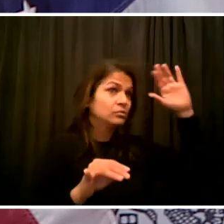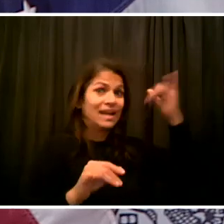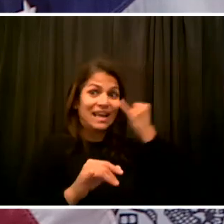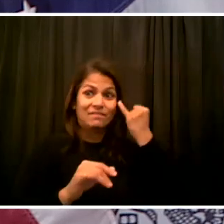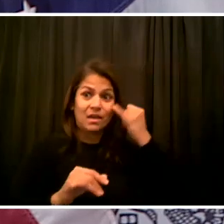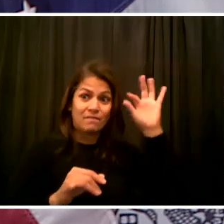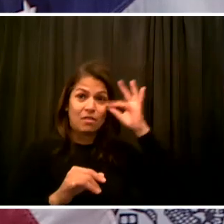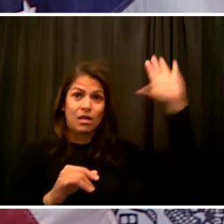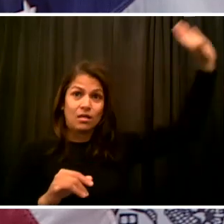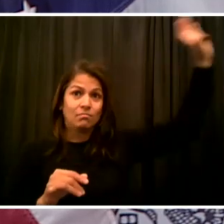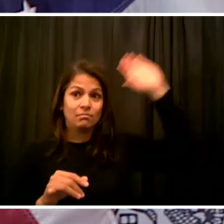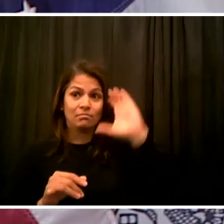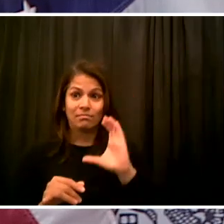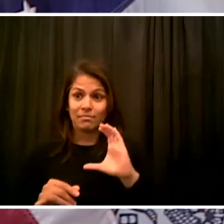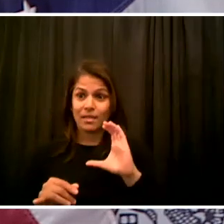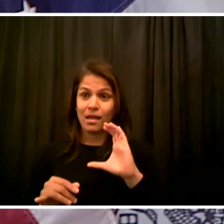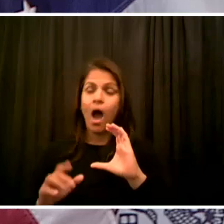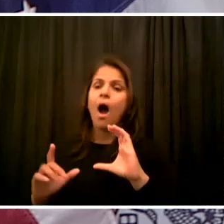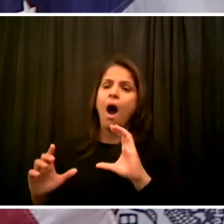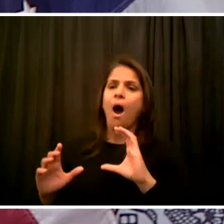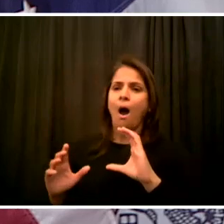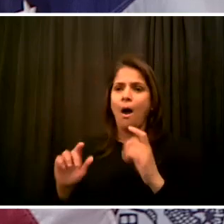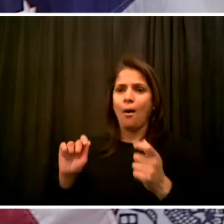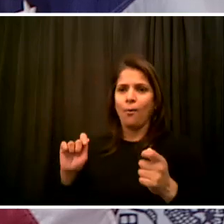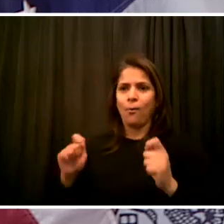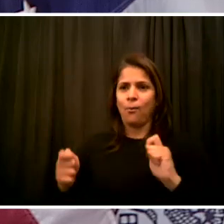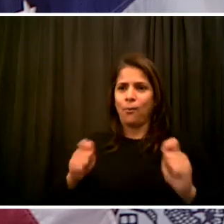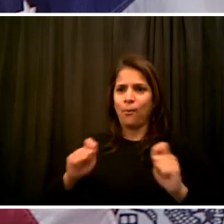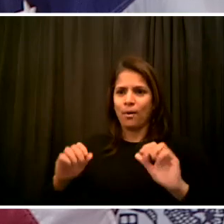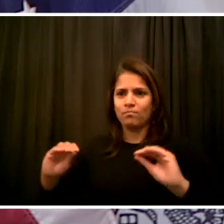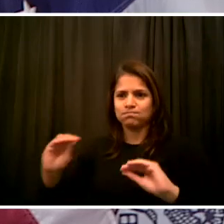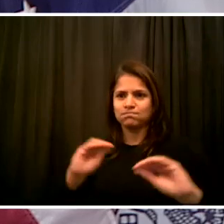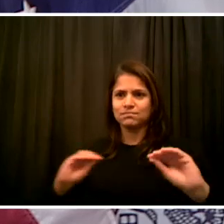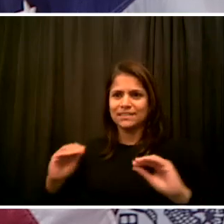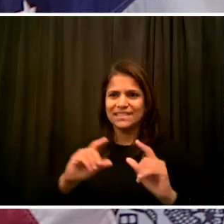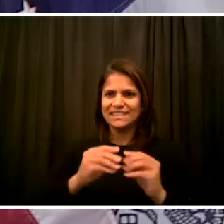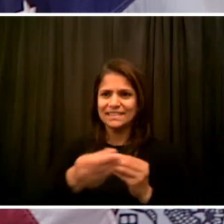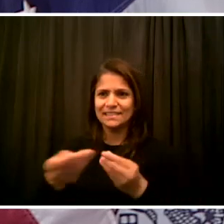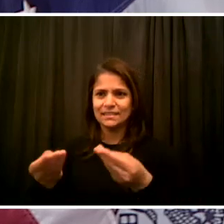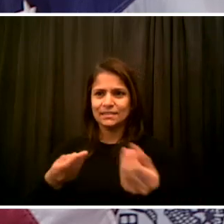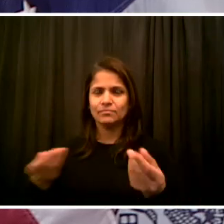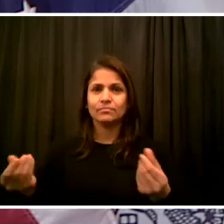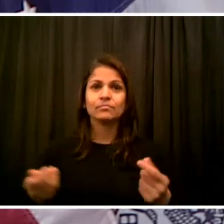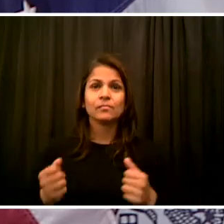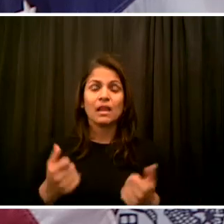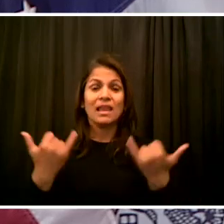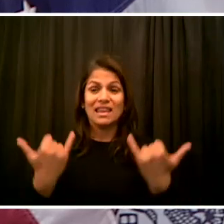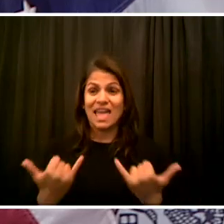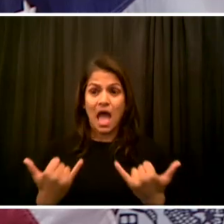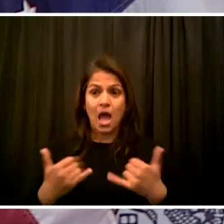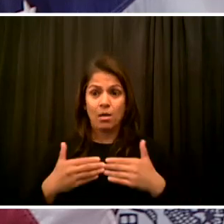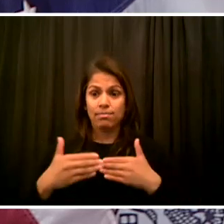POLLIVELY AFFECTED BY THE STIMULUS. BUT WE DON'T KNOW WATH VLEEL THE STIMULUS IS GOING TO REACHH WEN IT'S GOING TO